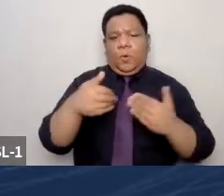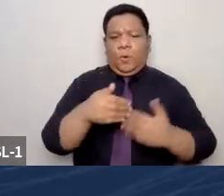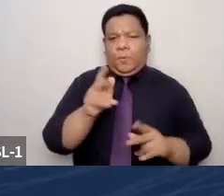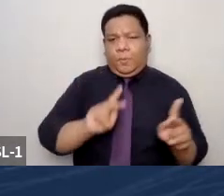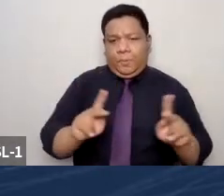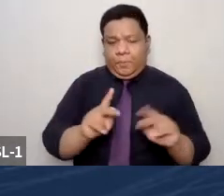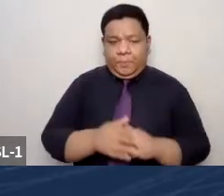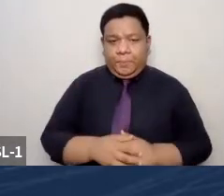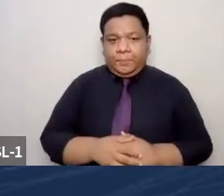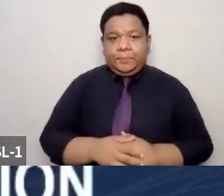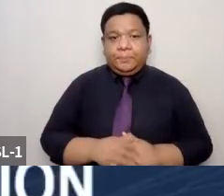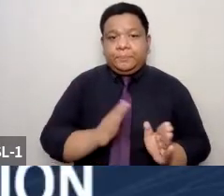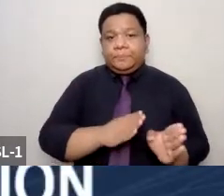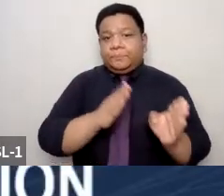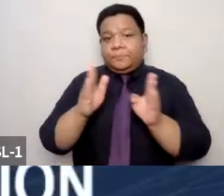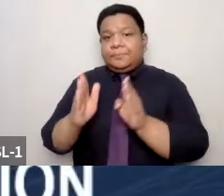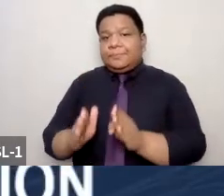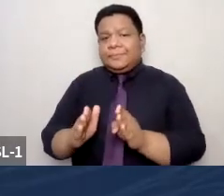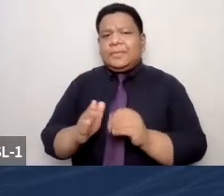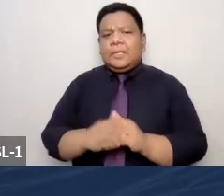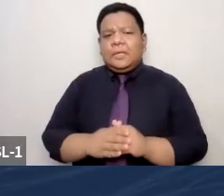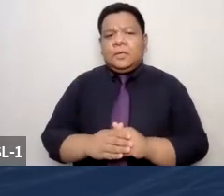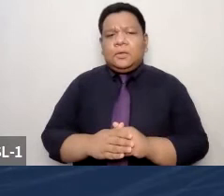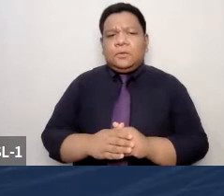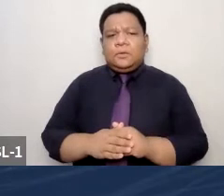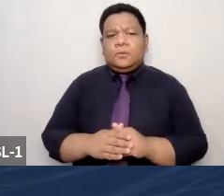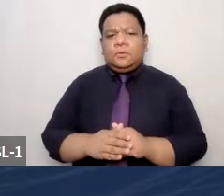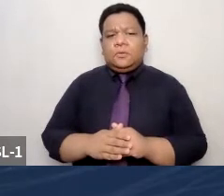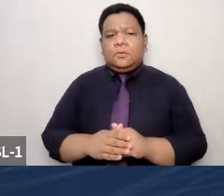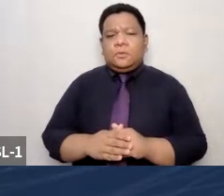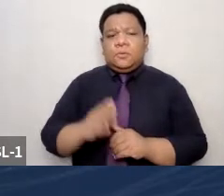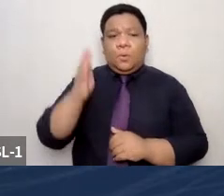Next is why do we deploy temporary posts?